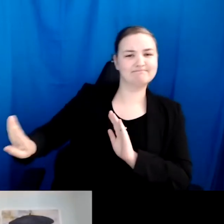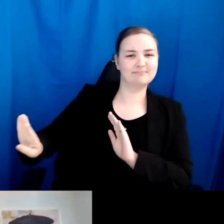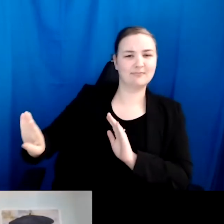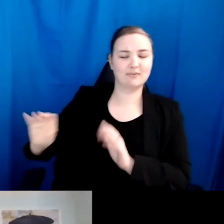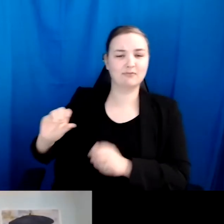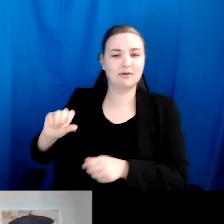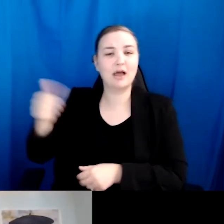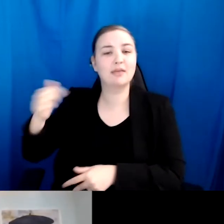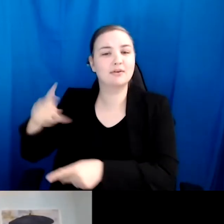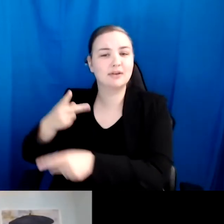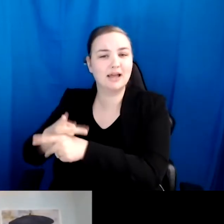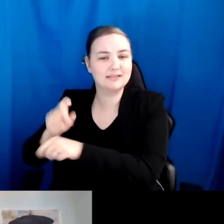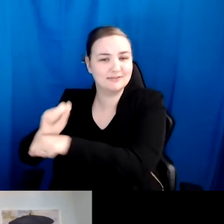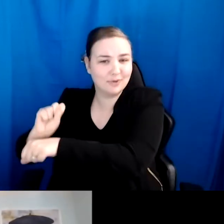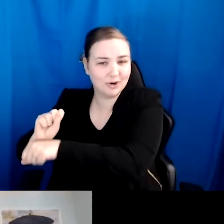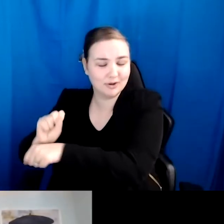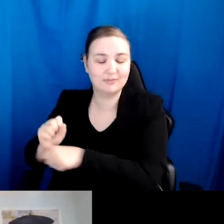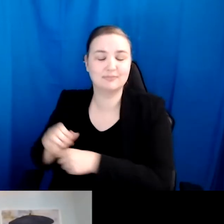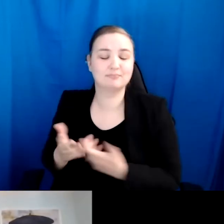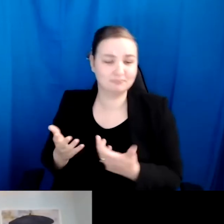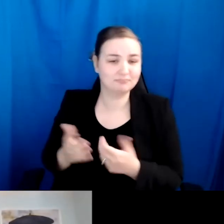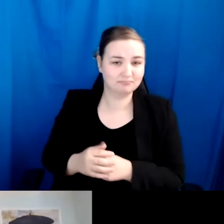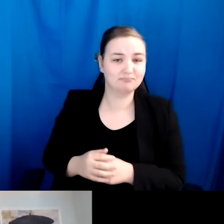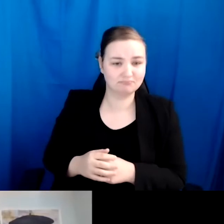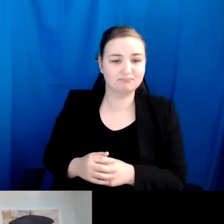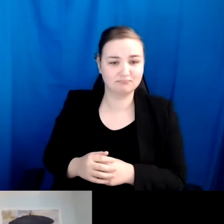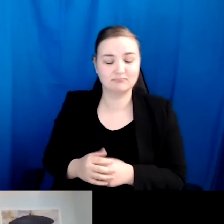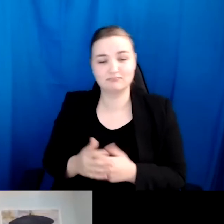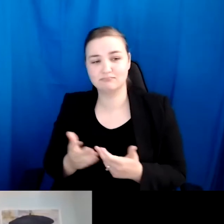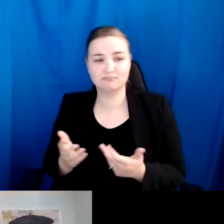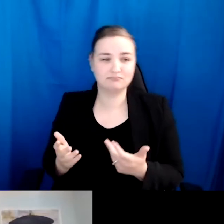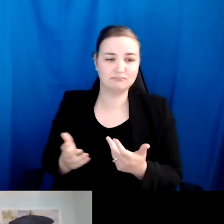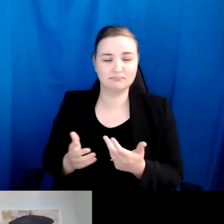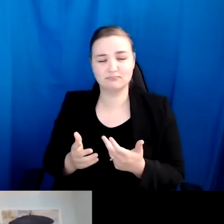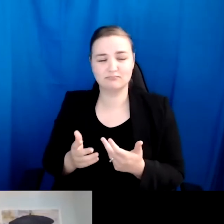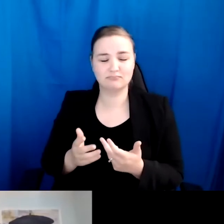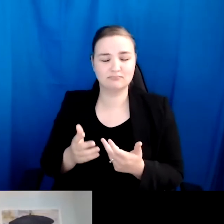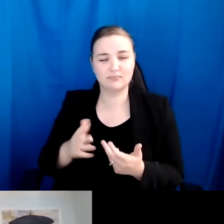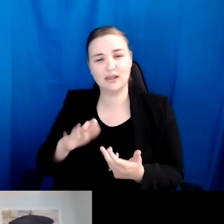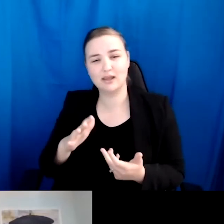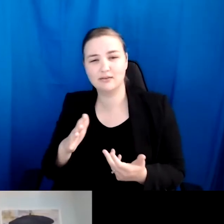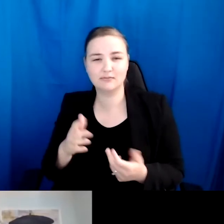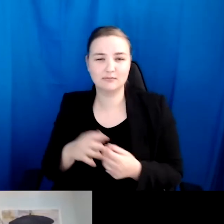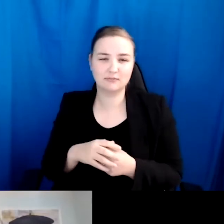you know, sort of, in some way making the claim or, sort of,